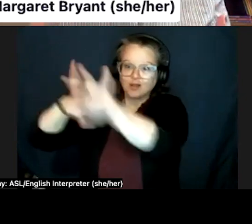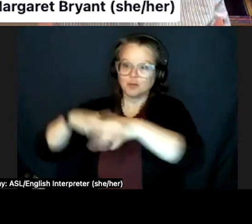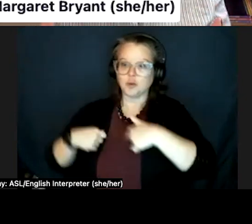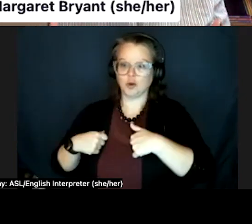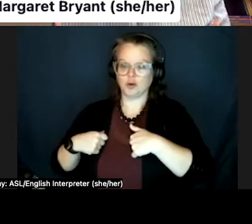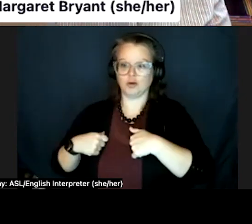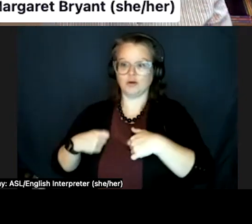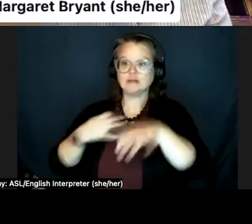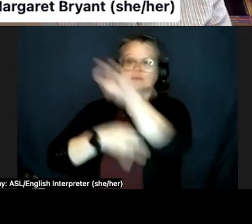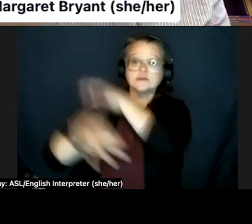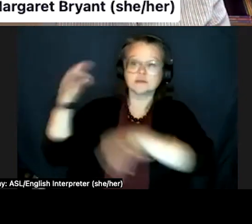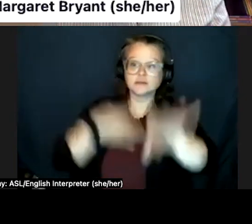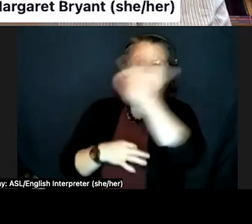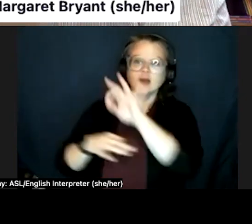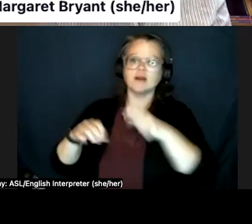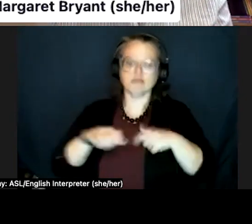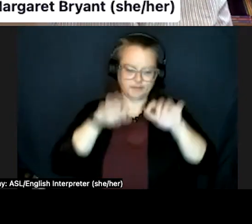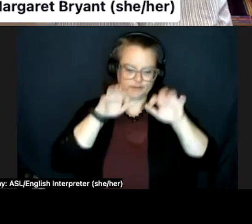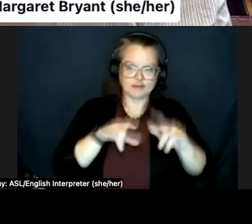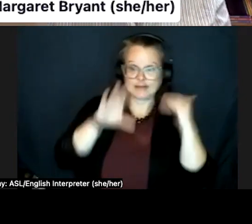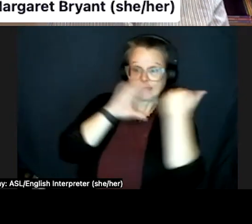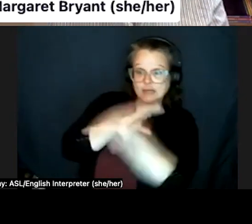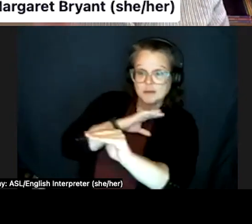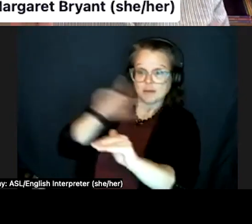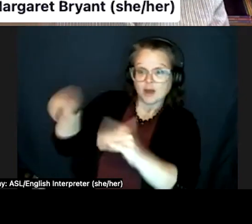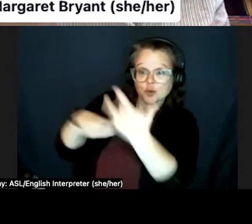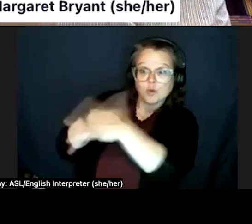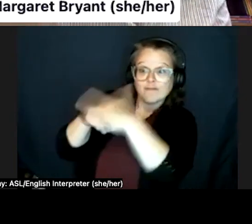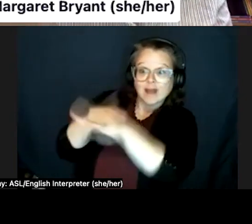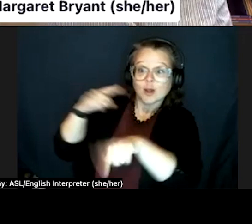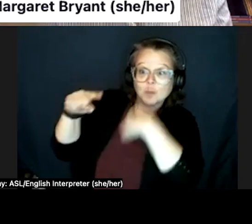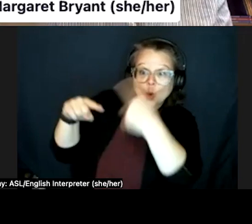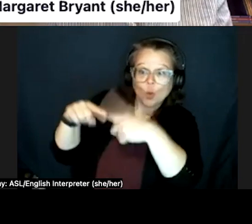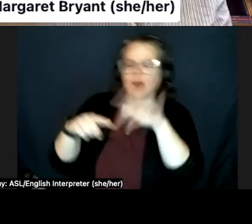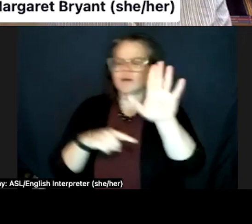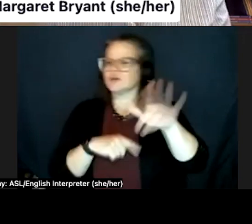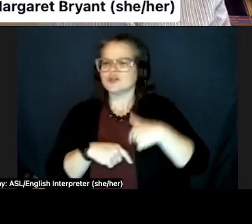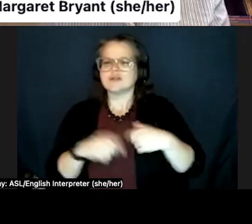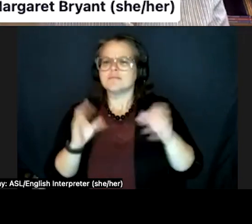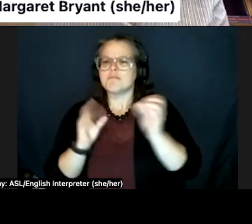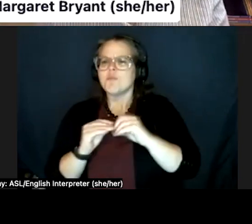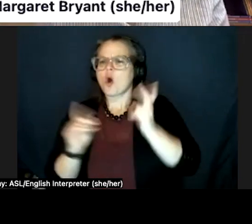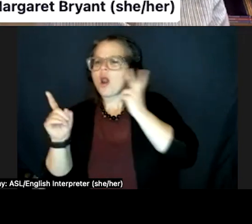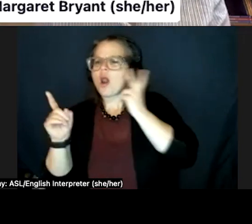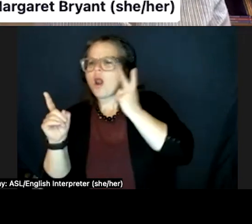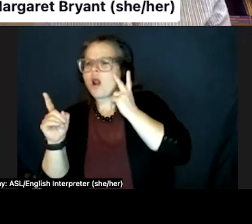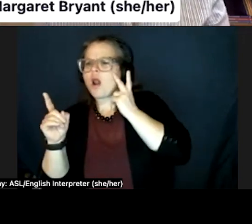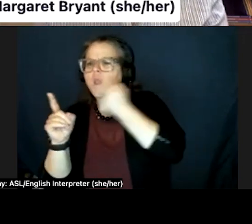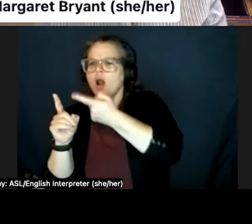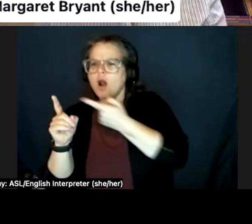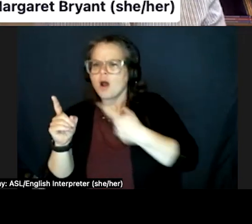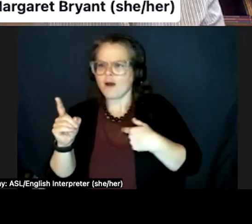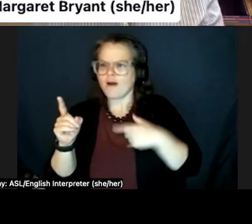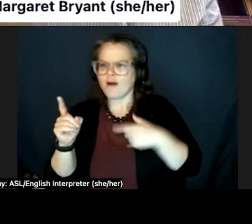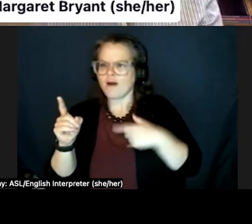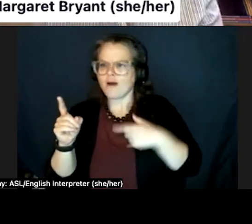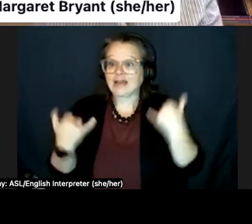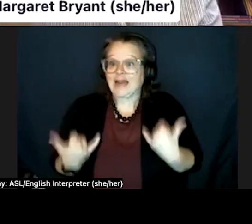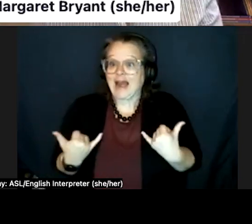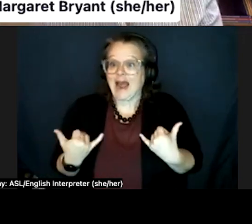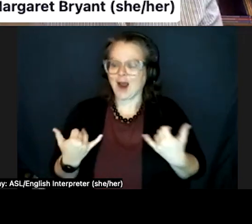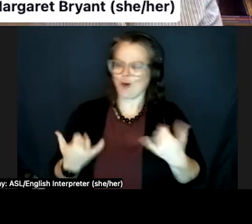a time. So it's just, I know it's super simple, but I just think it's so powerful and minimises